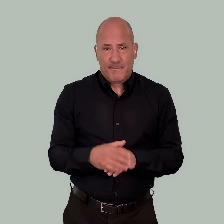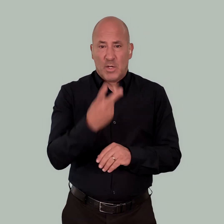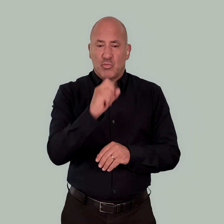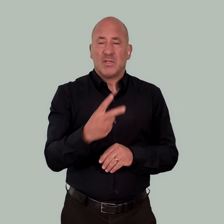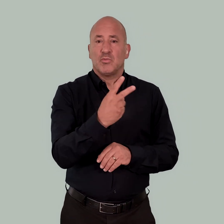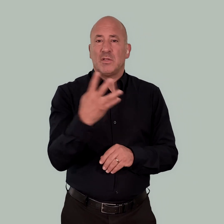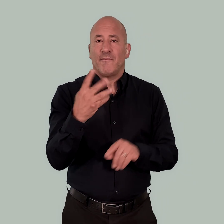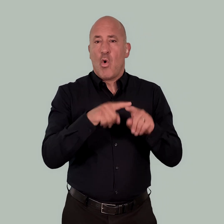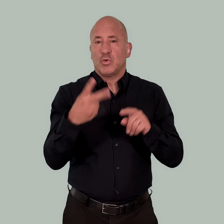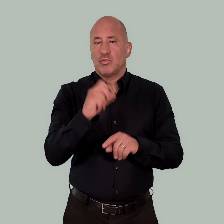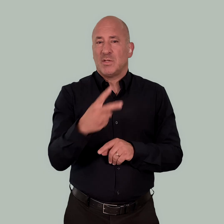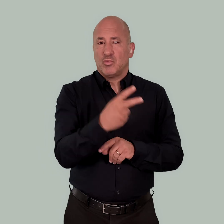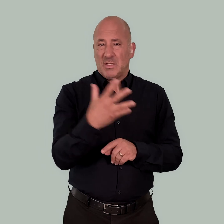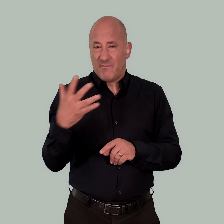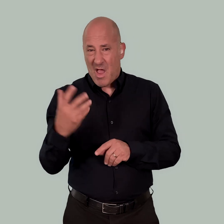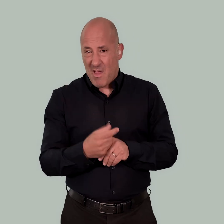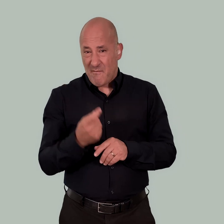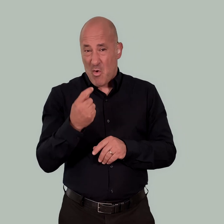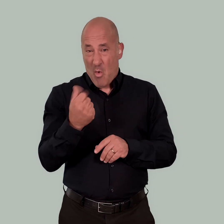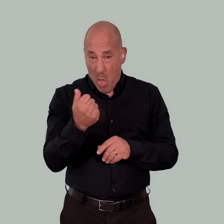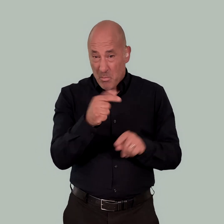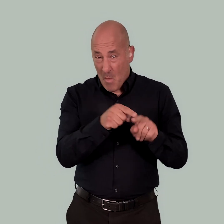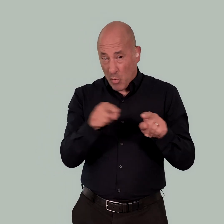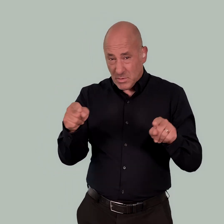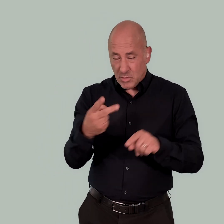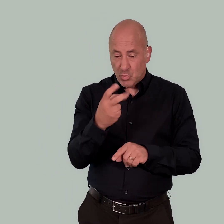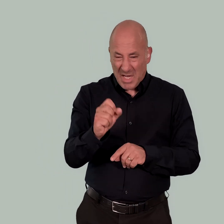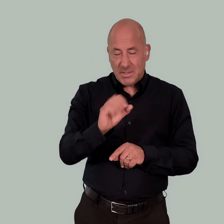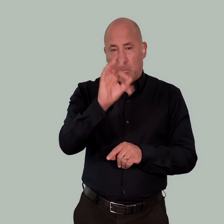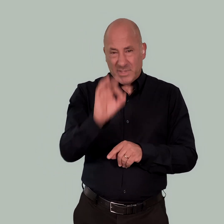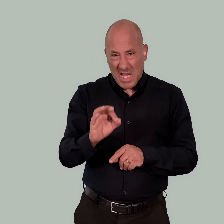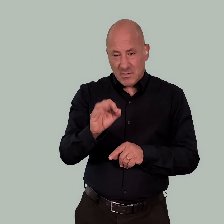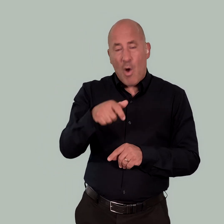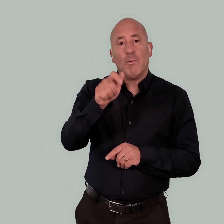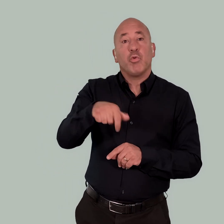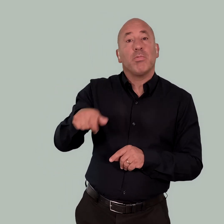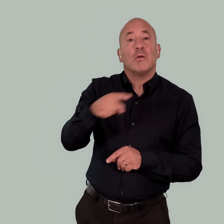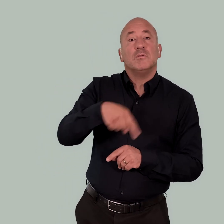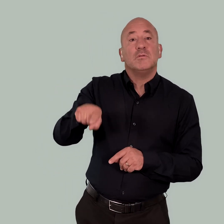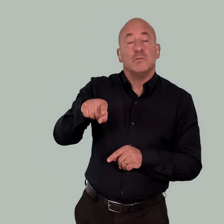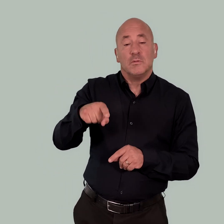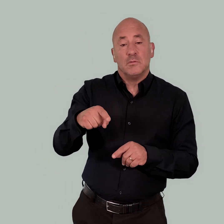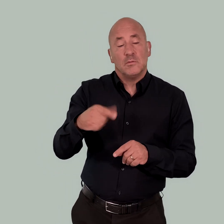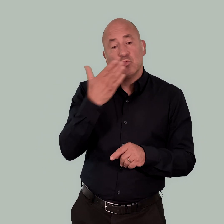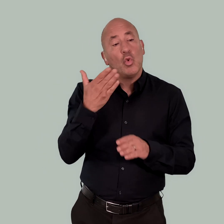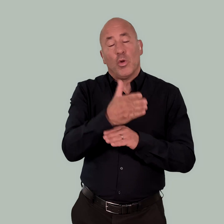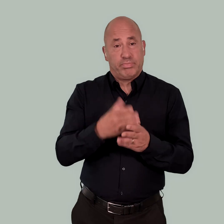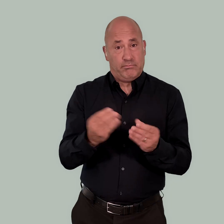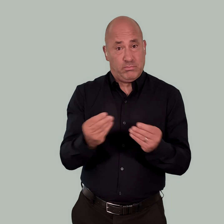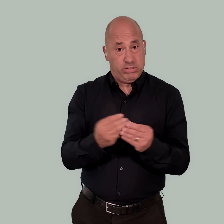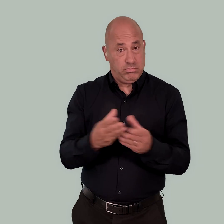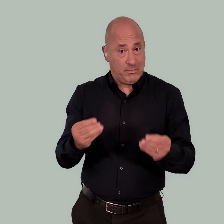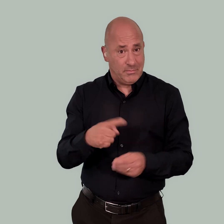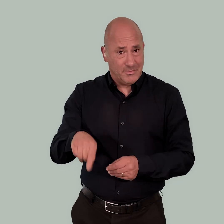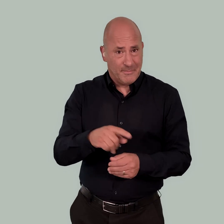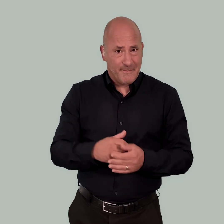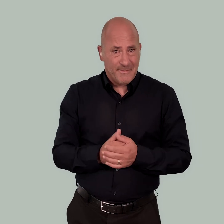In 2024/25, nearly one in five pupils were persistently absent.